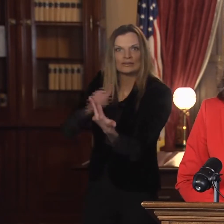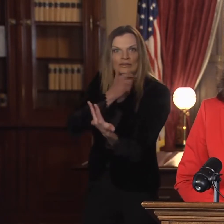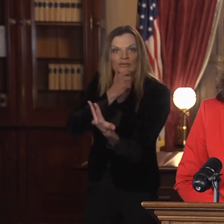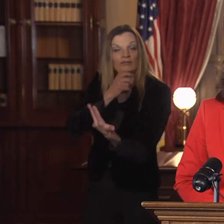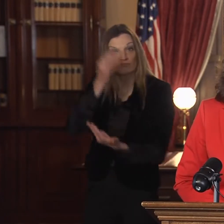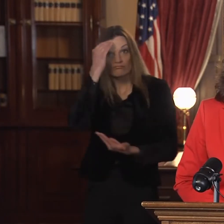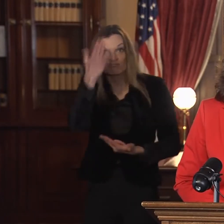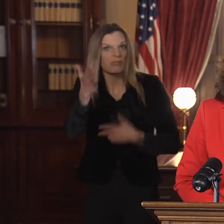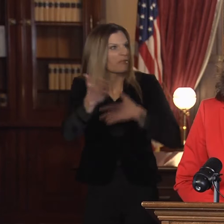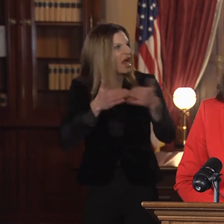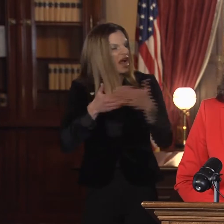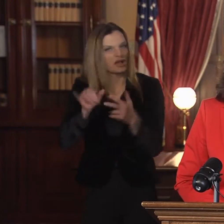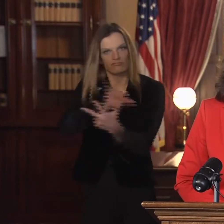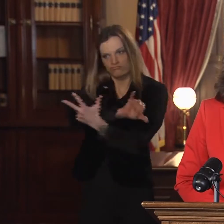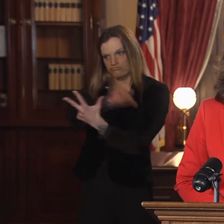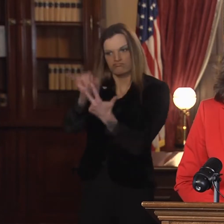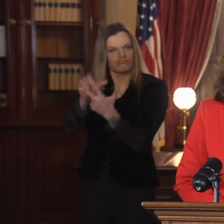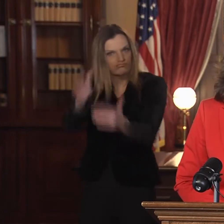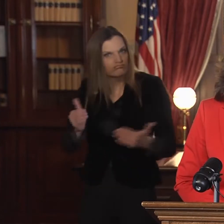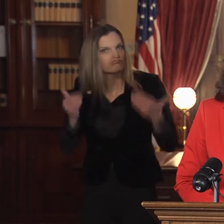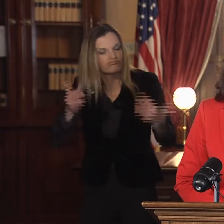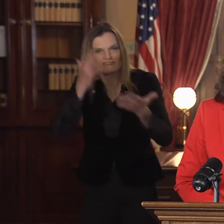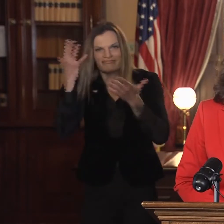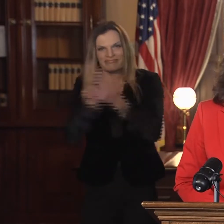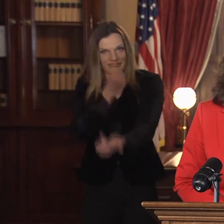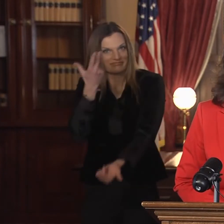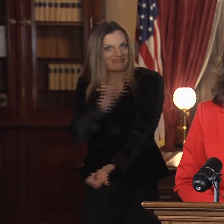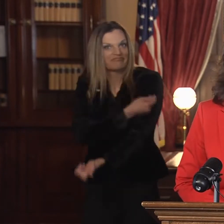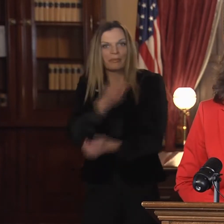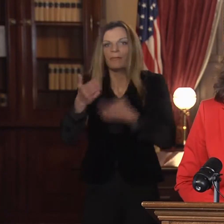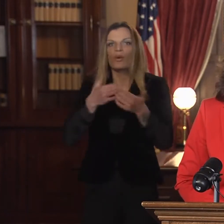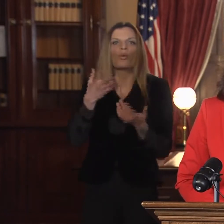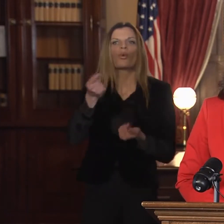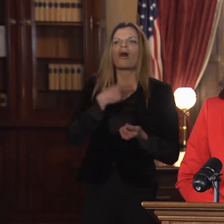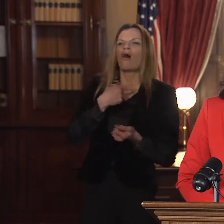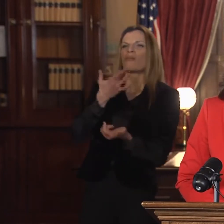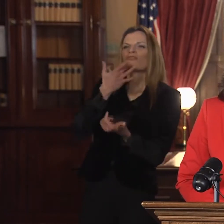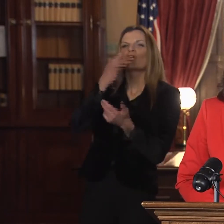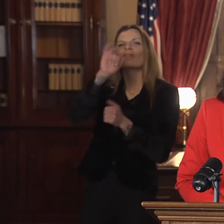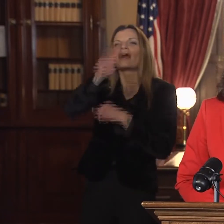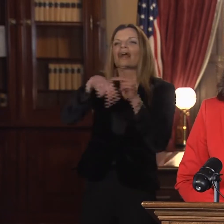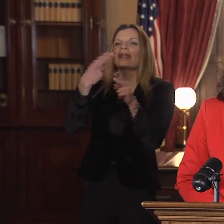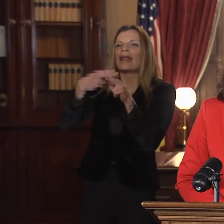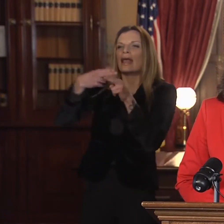THEY SHOULD TAKE AND HIS ANSWER IS WHICHEVER IS AVAILABLE TO YOU.